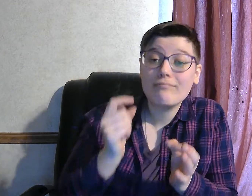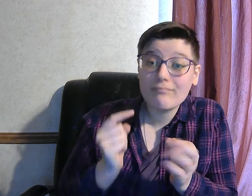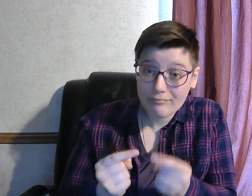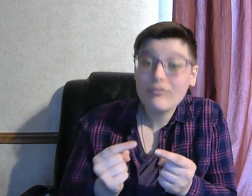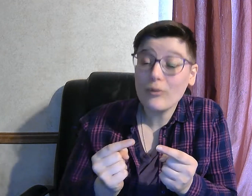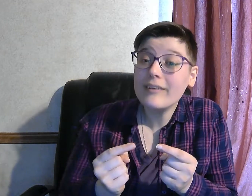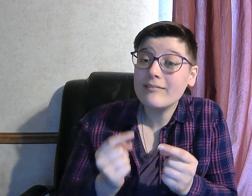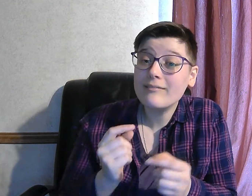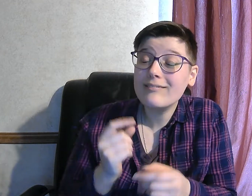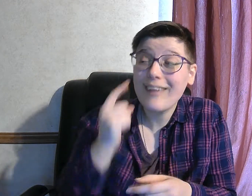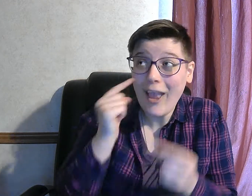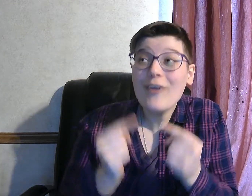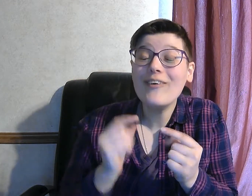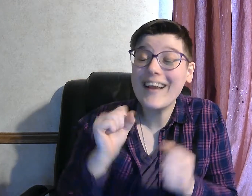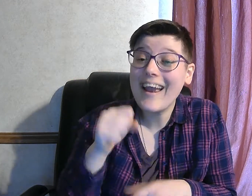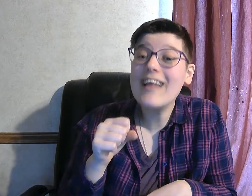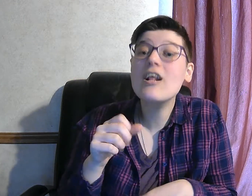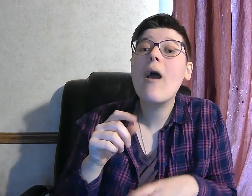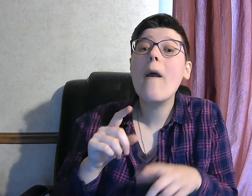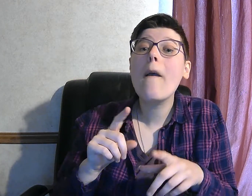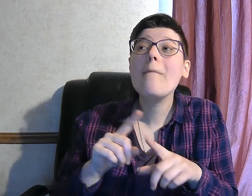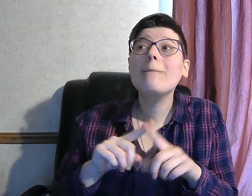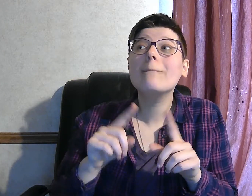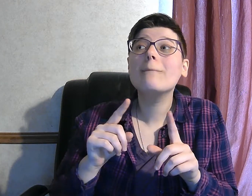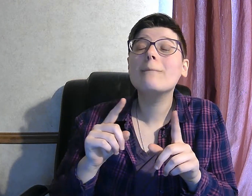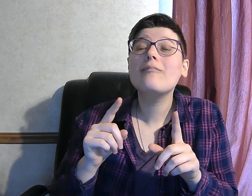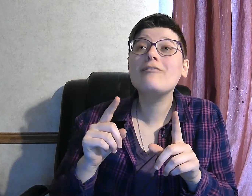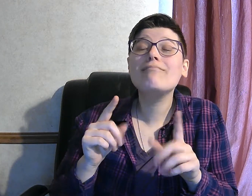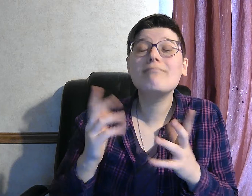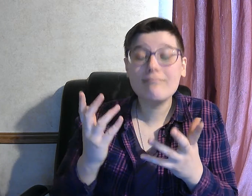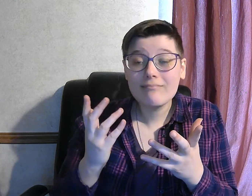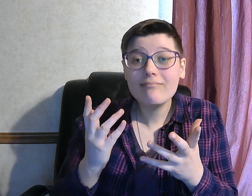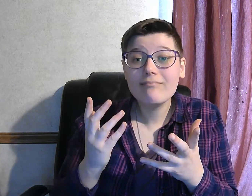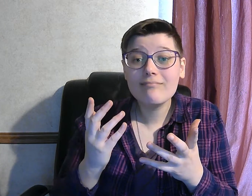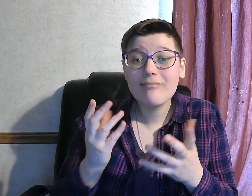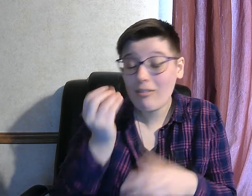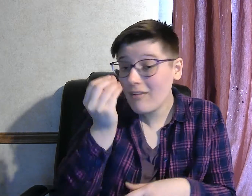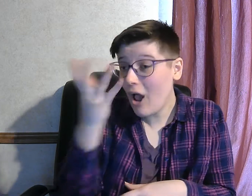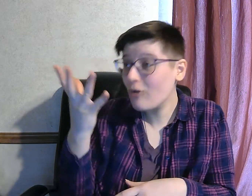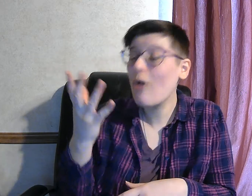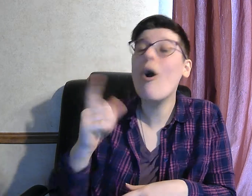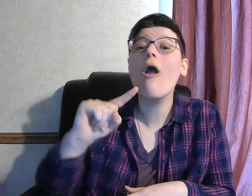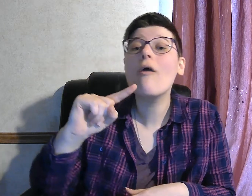Look, I get it. I agree. But....you know....